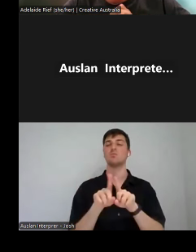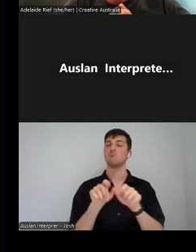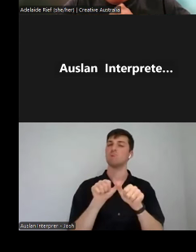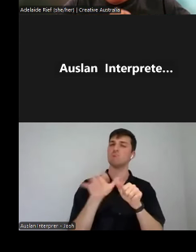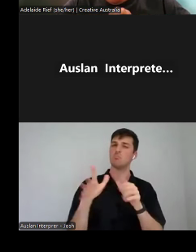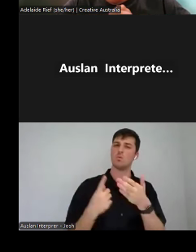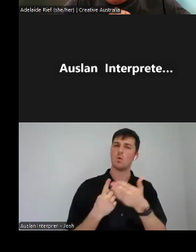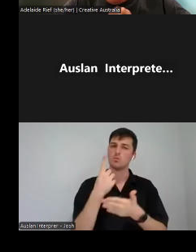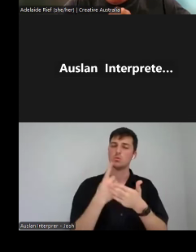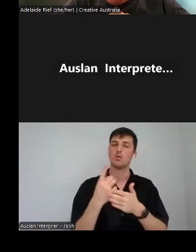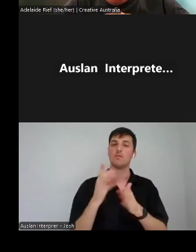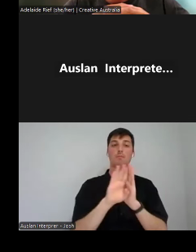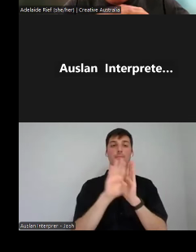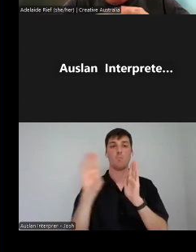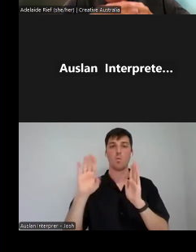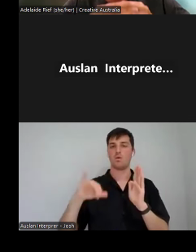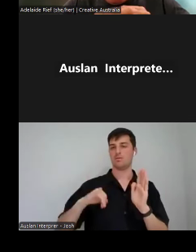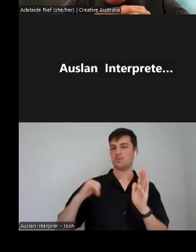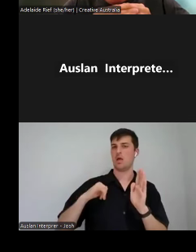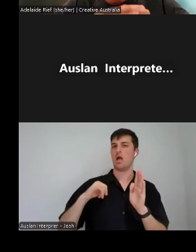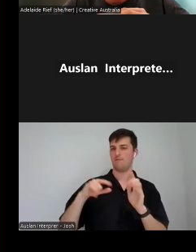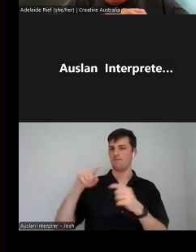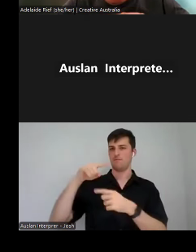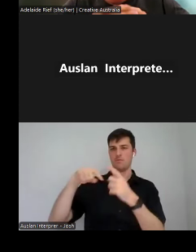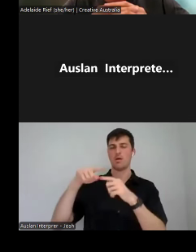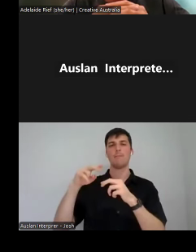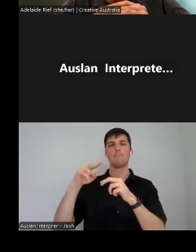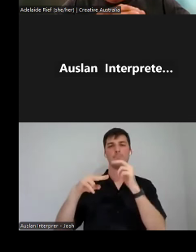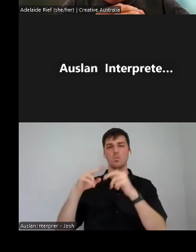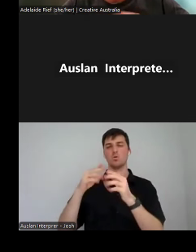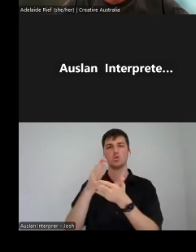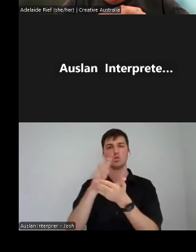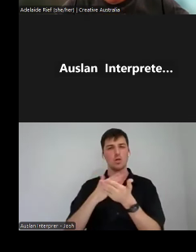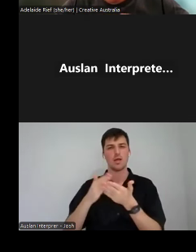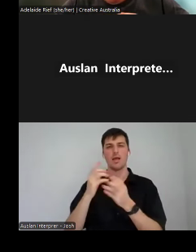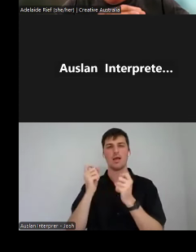for Board and staff members to build shared understanding about really important principles